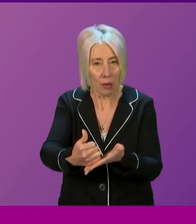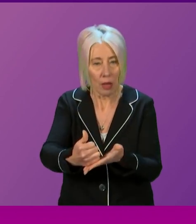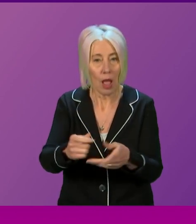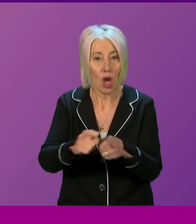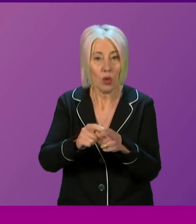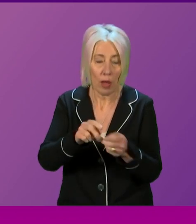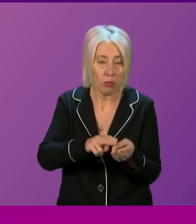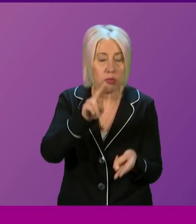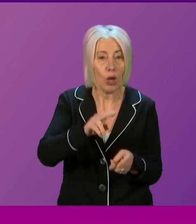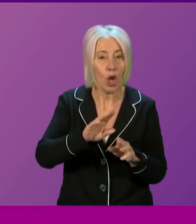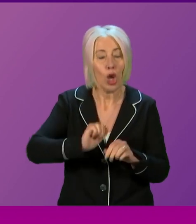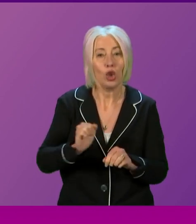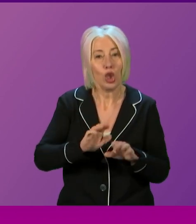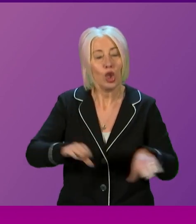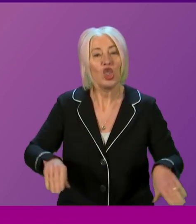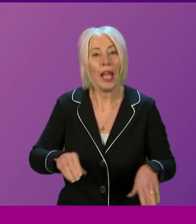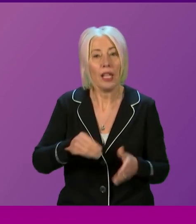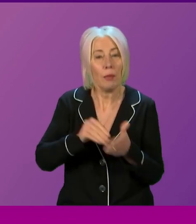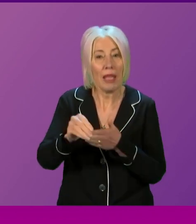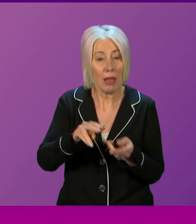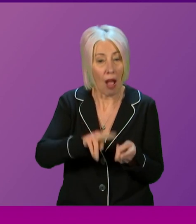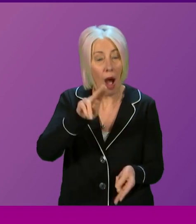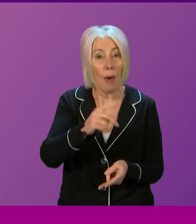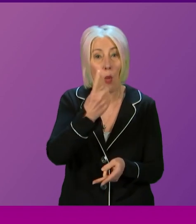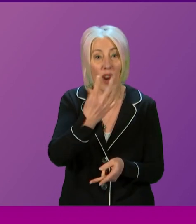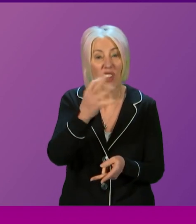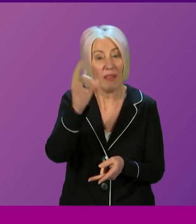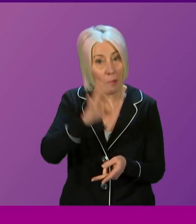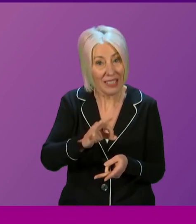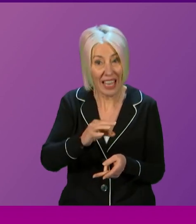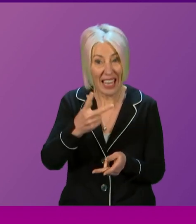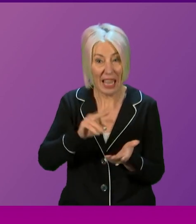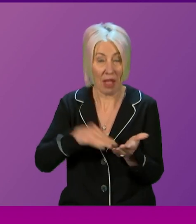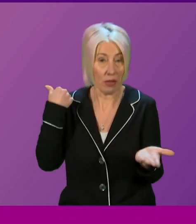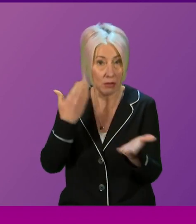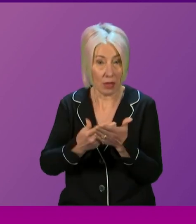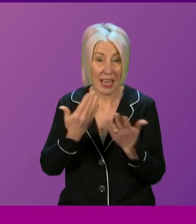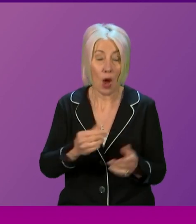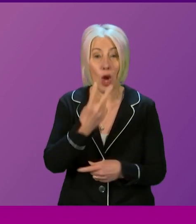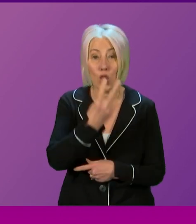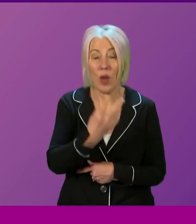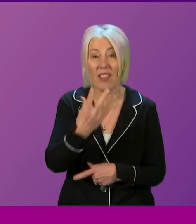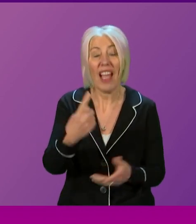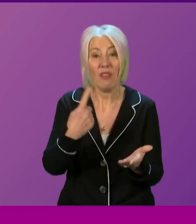increased the Scottish child payment by 150 per cent in less than eight months to £25 per eligible child per week.